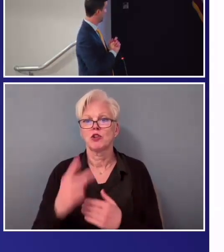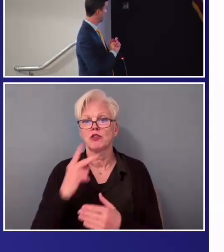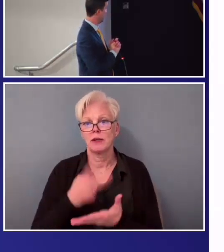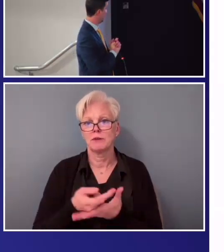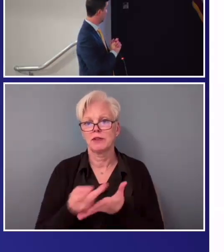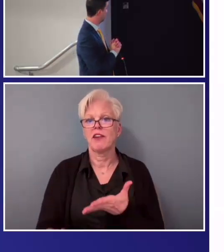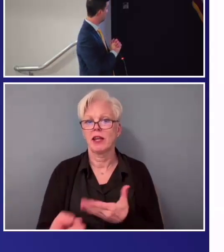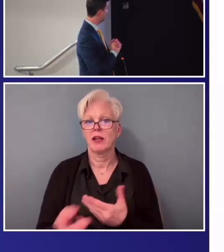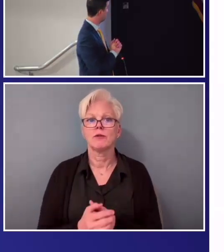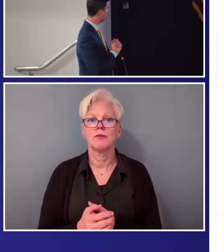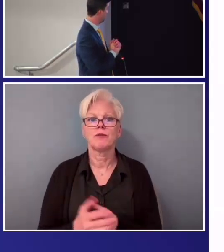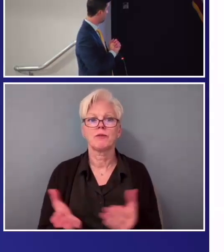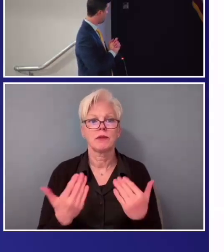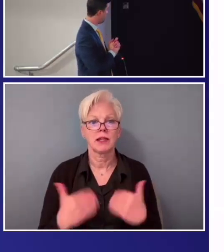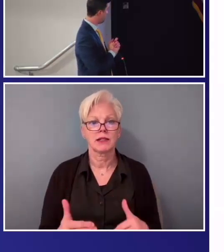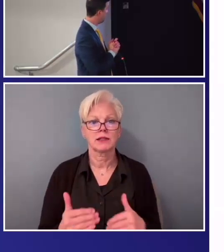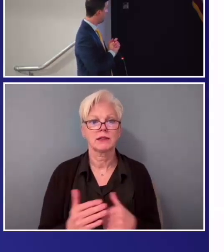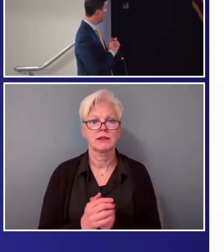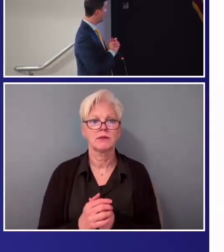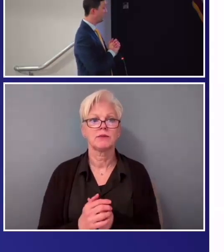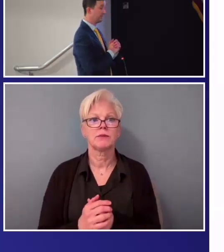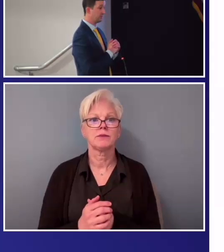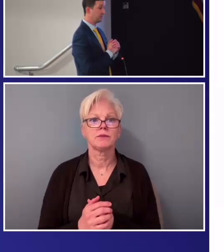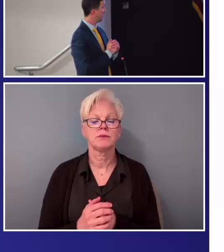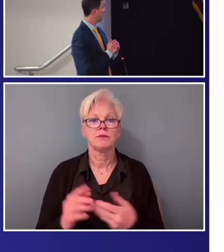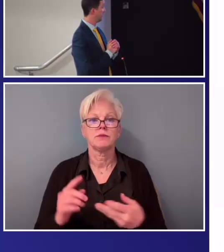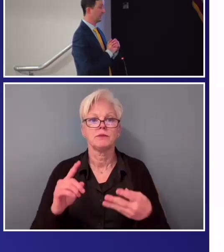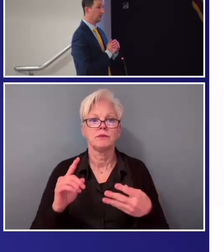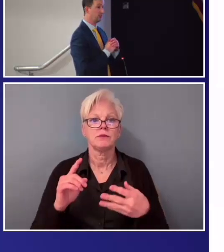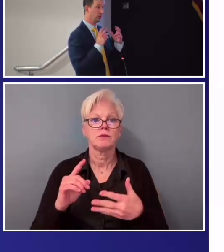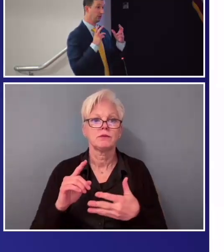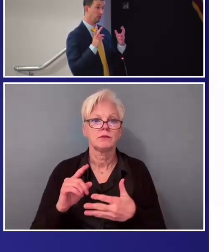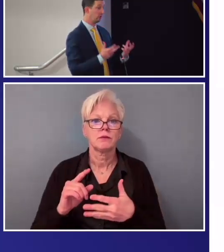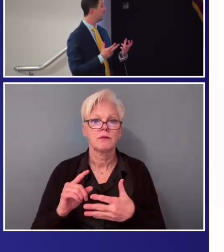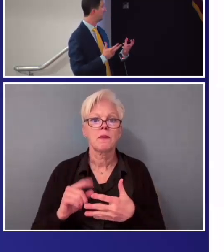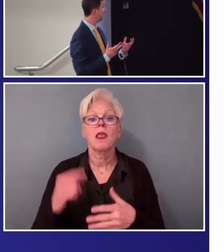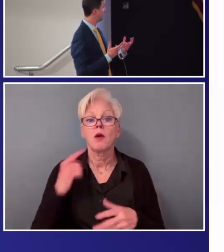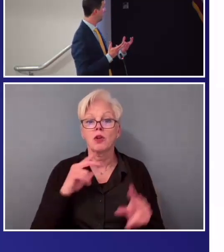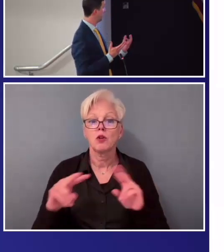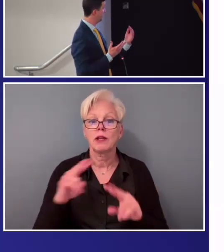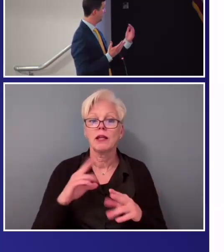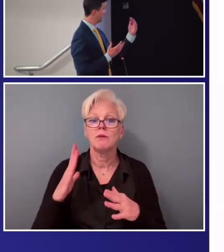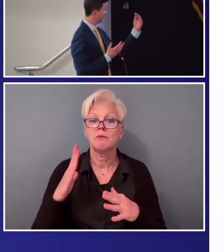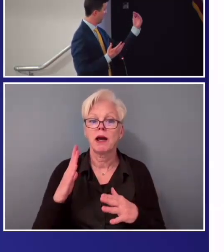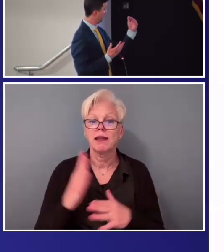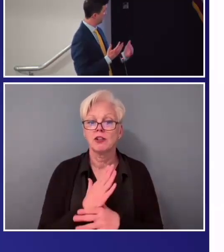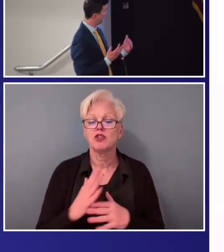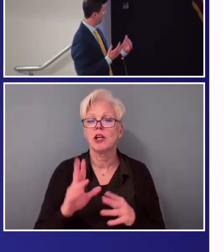Next slide, please. When you weight this by the share of Title IV enrollees in each program, it drops a little bit.